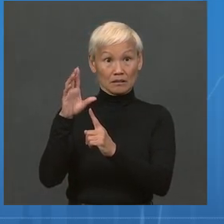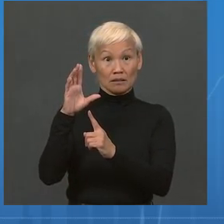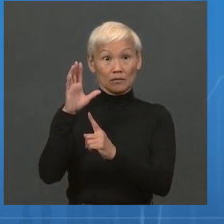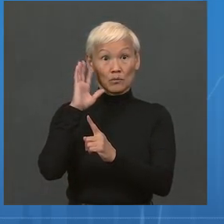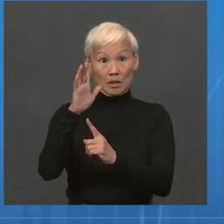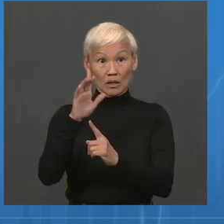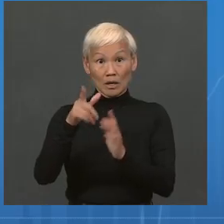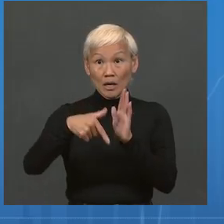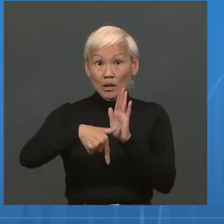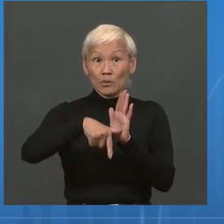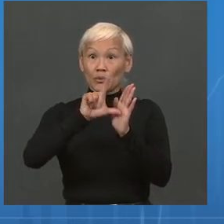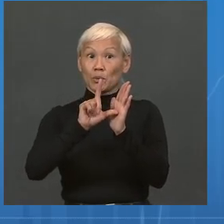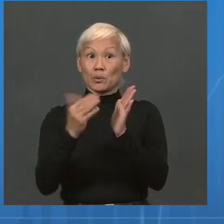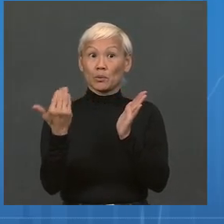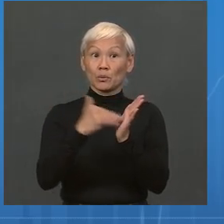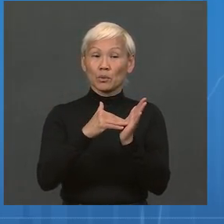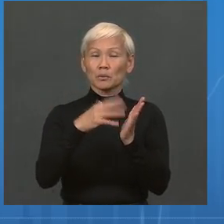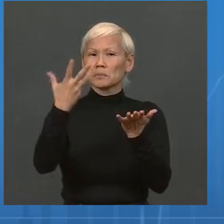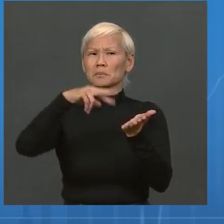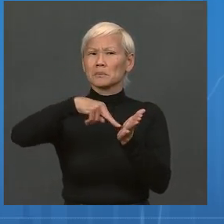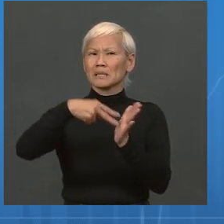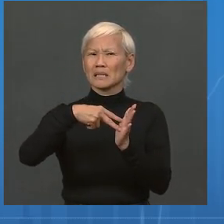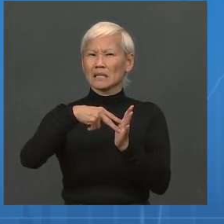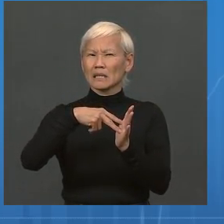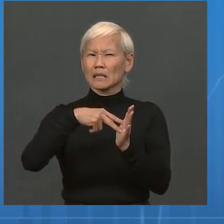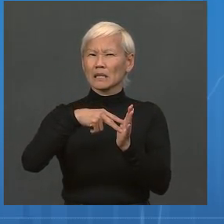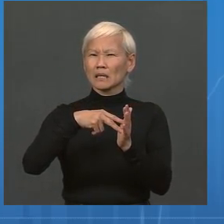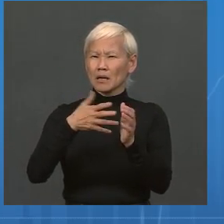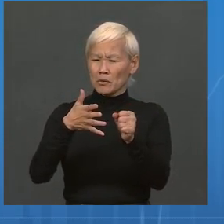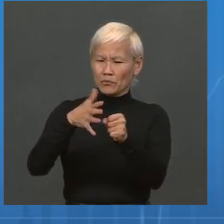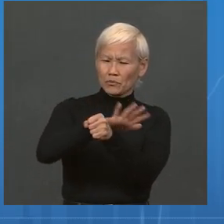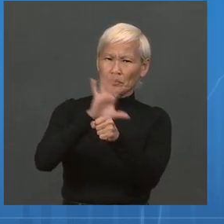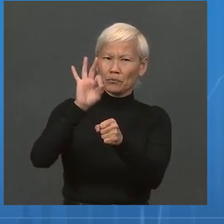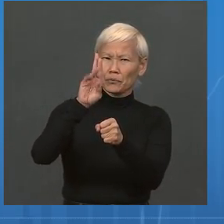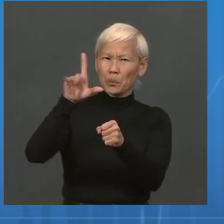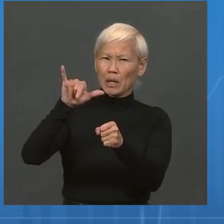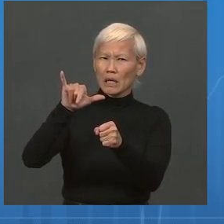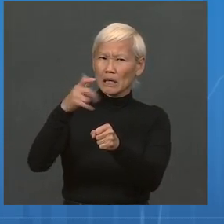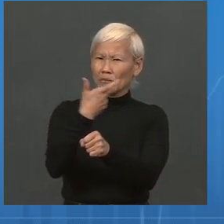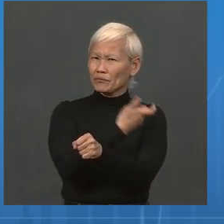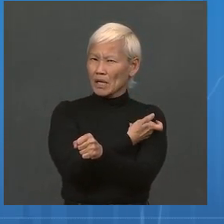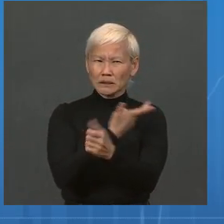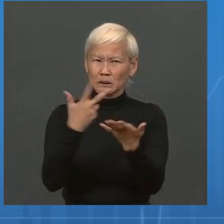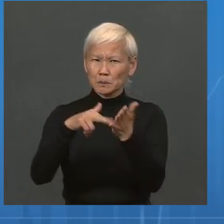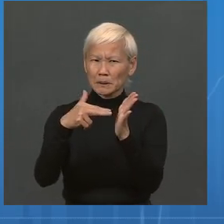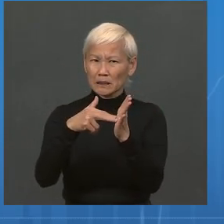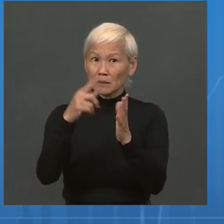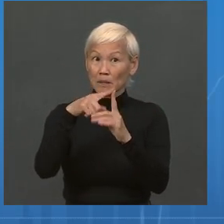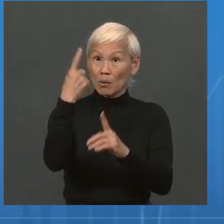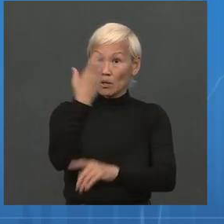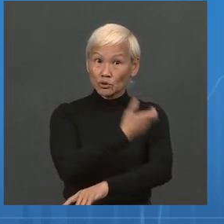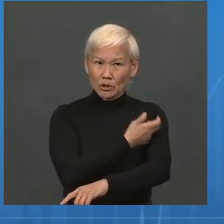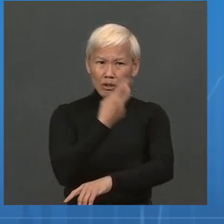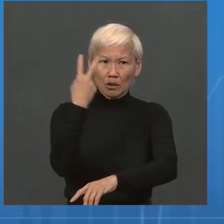of "fully vaccinated" as it relates to third doses or boosters now that all three vaccines are approved for that?